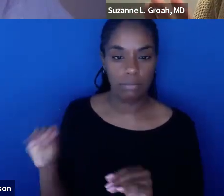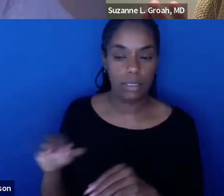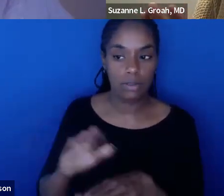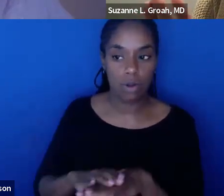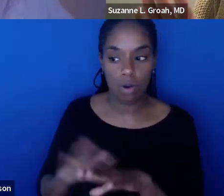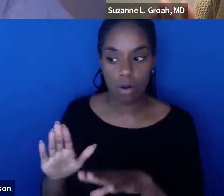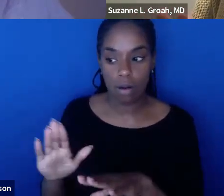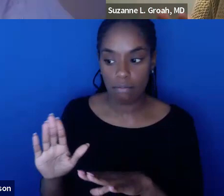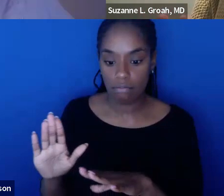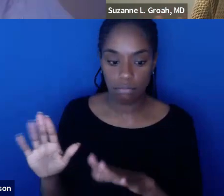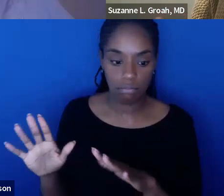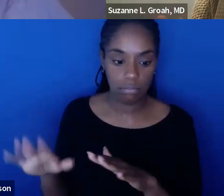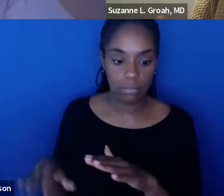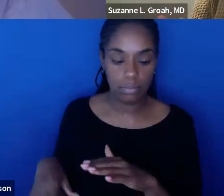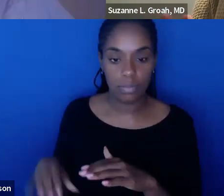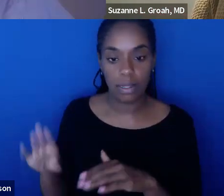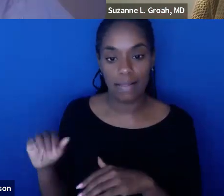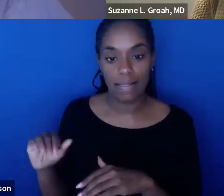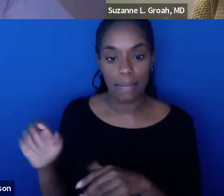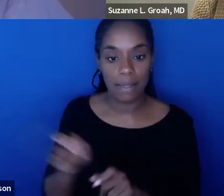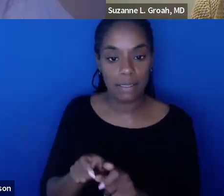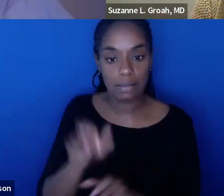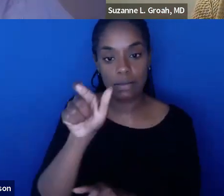sort of base of the spinal cord, near the nerves that go to the bladder.